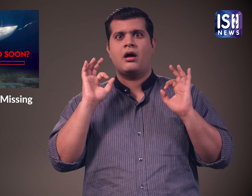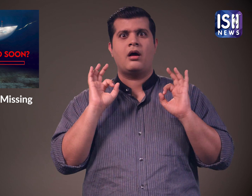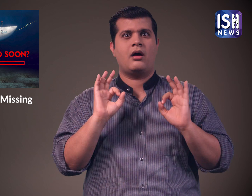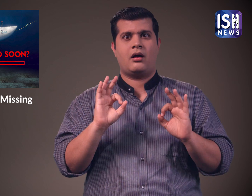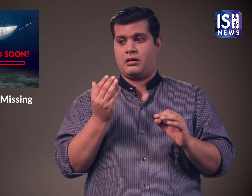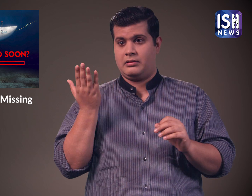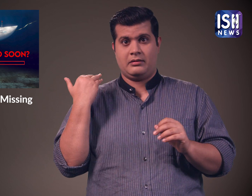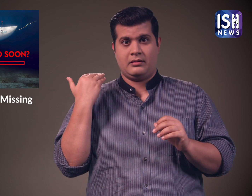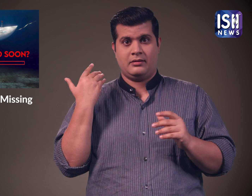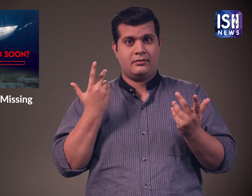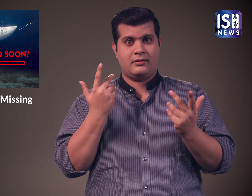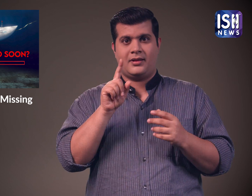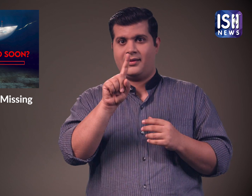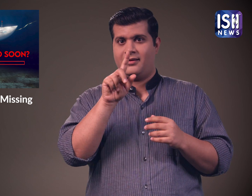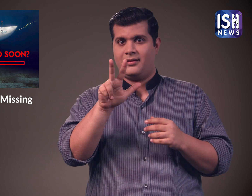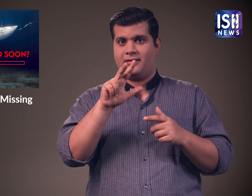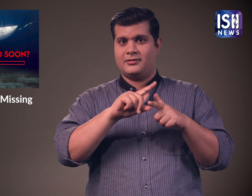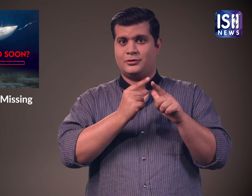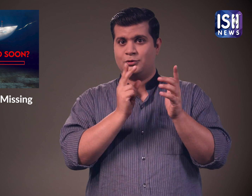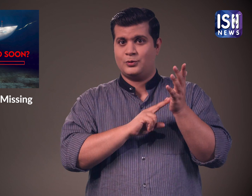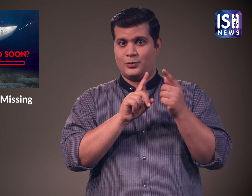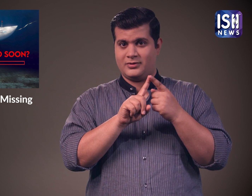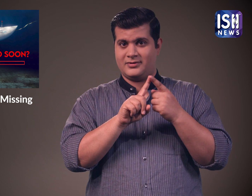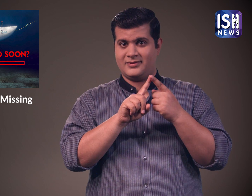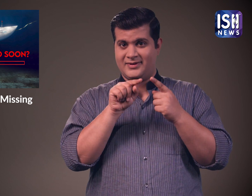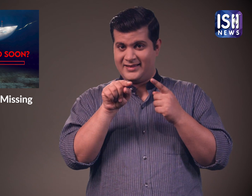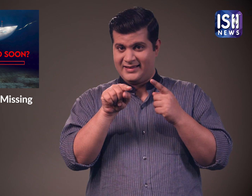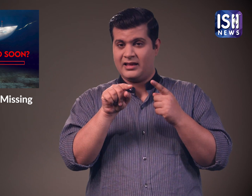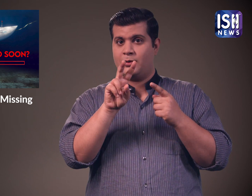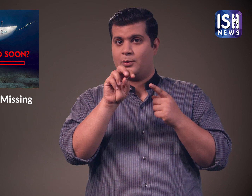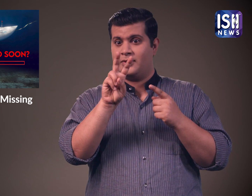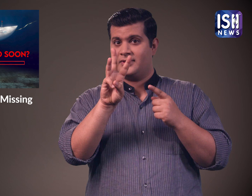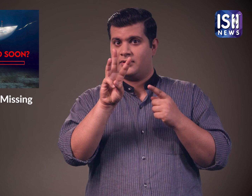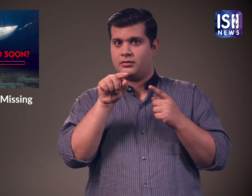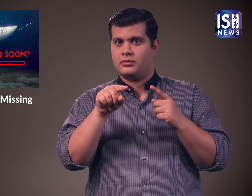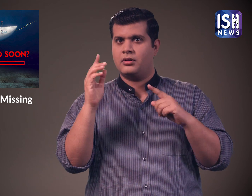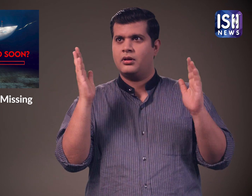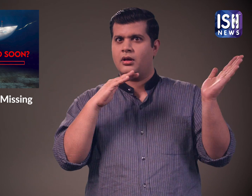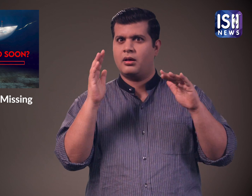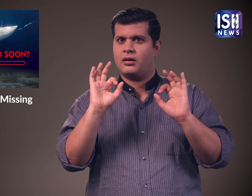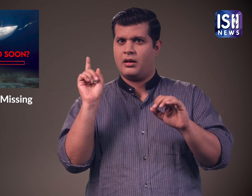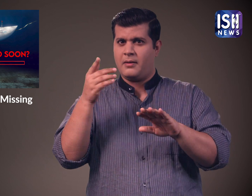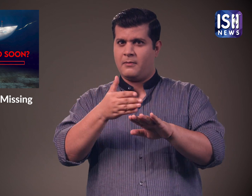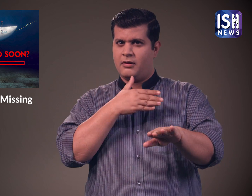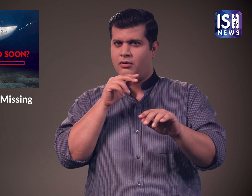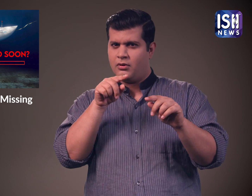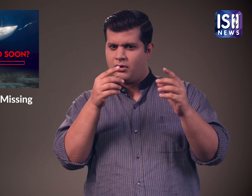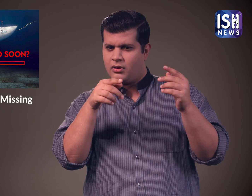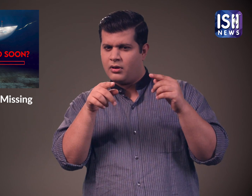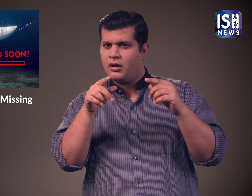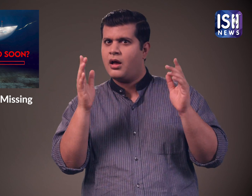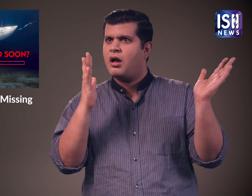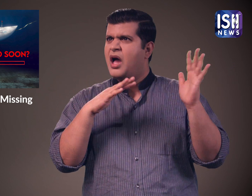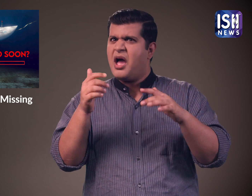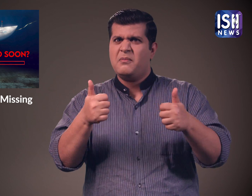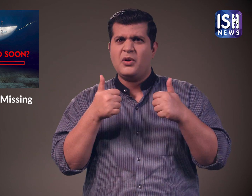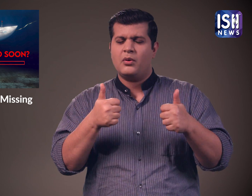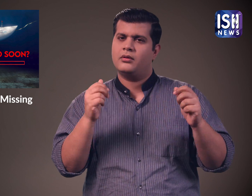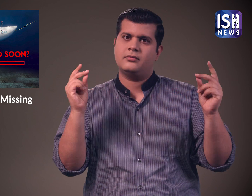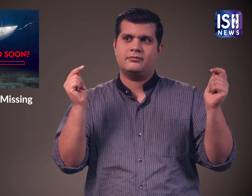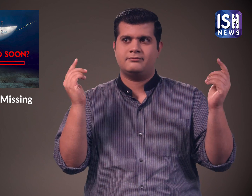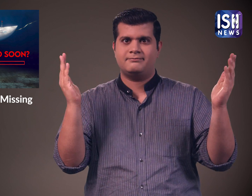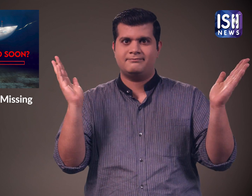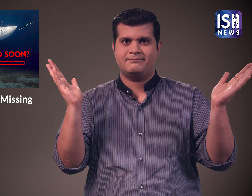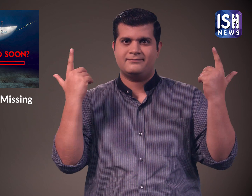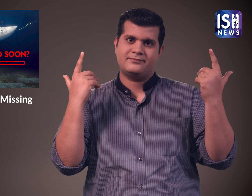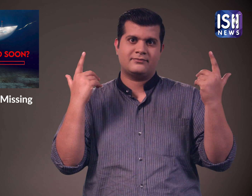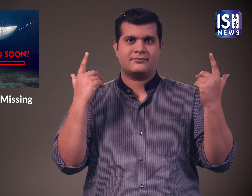However, they found that the weather is good and decided to do a dive on Sunday 18 June 2023.